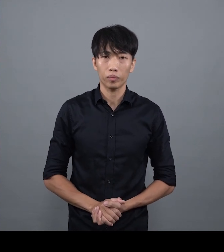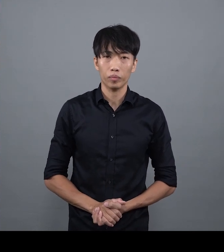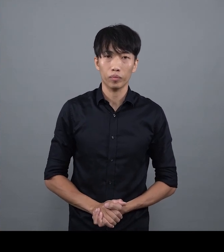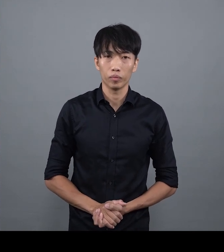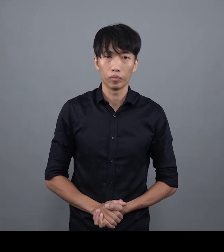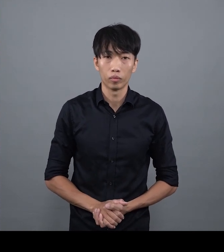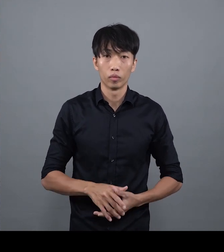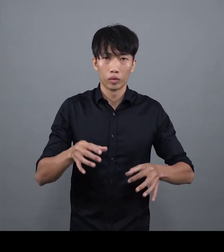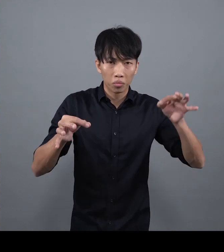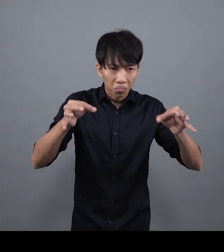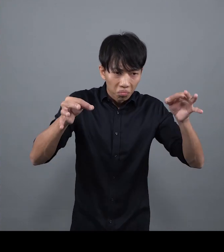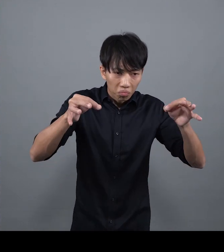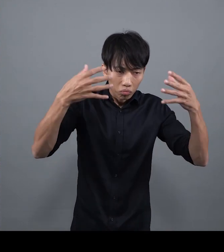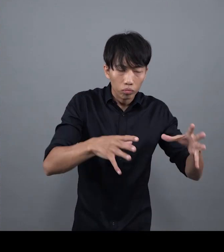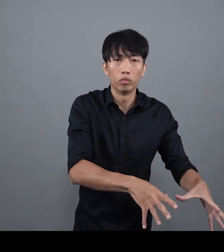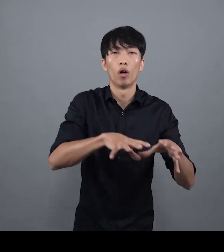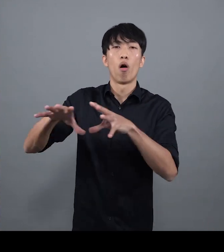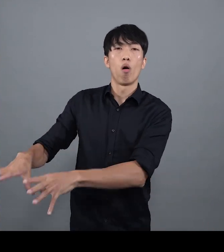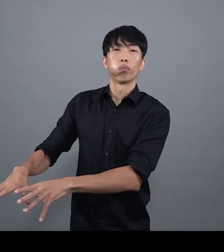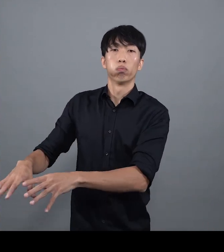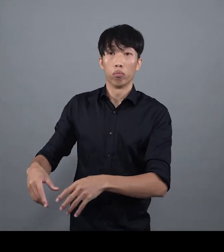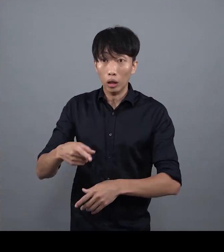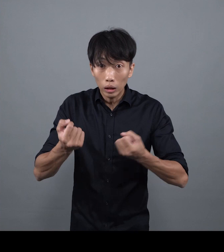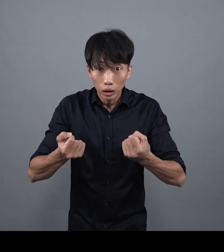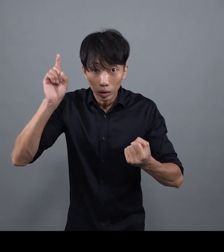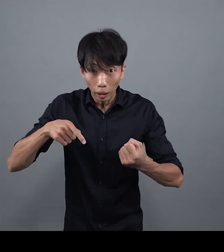After weighing [the refuse], she’ll put it here Are you ready to hit the road?